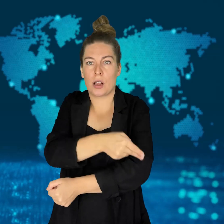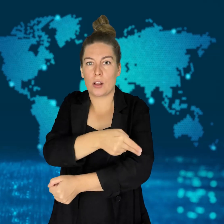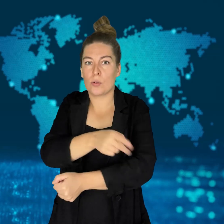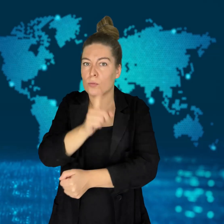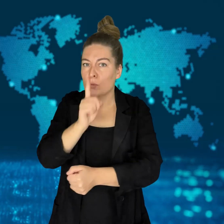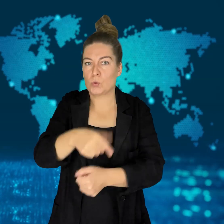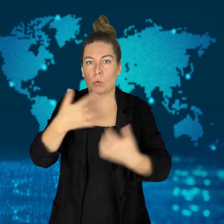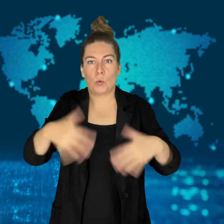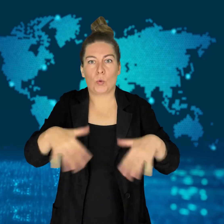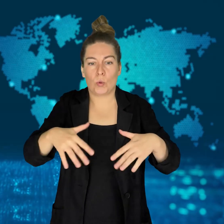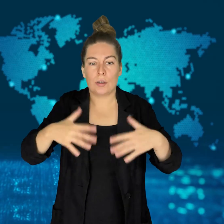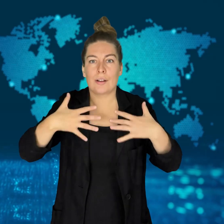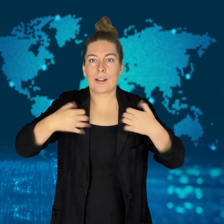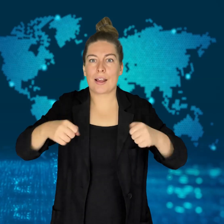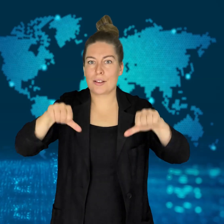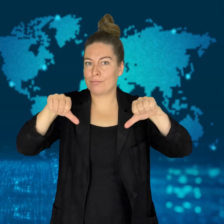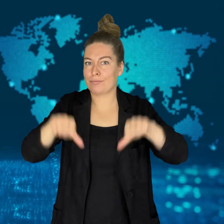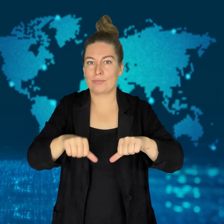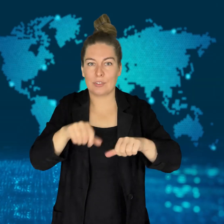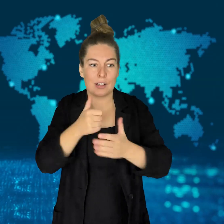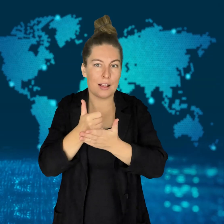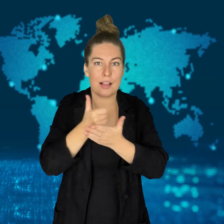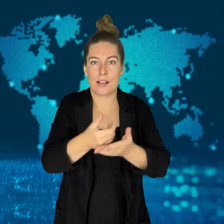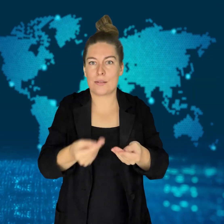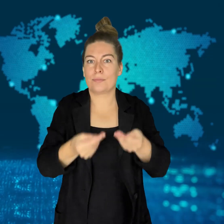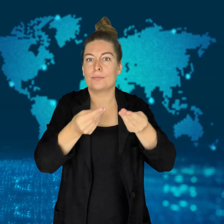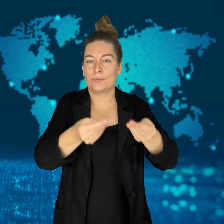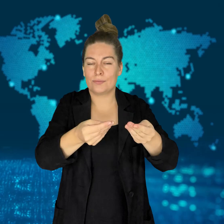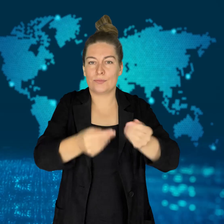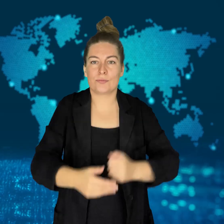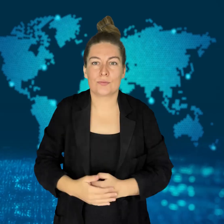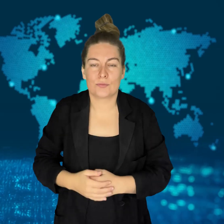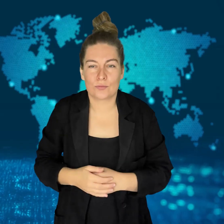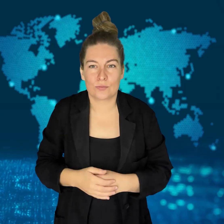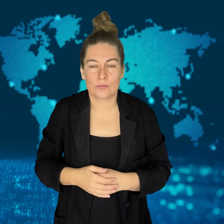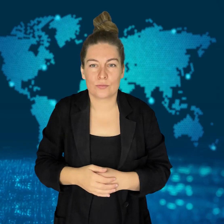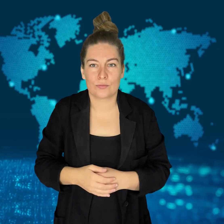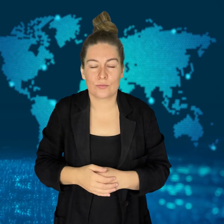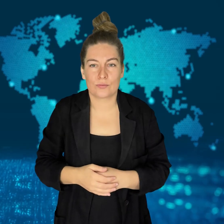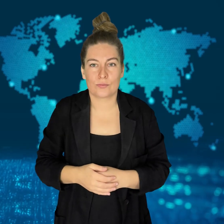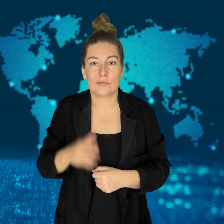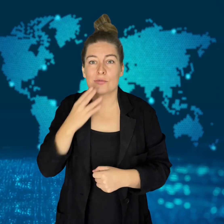So far 85 of them have been released.